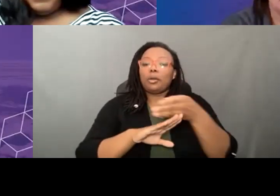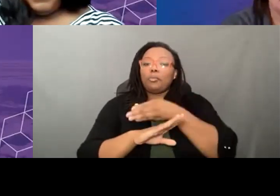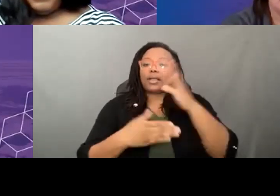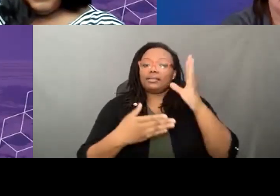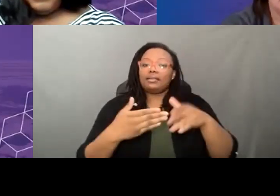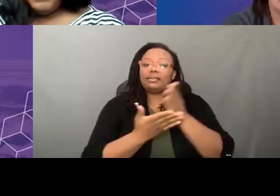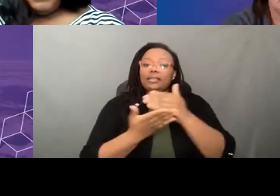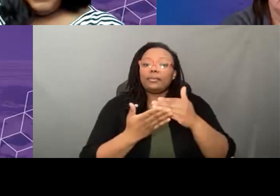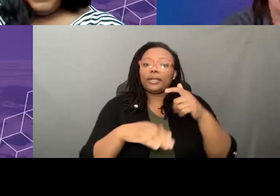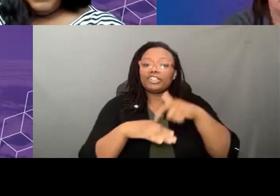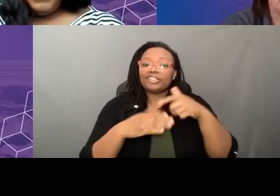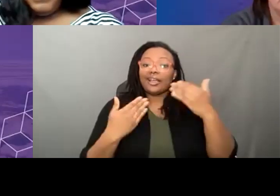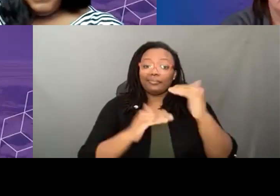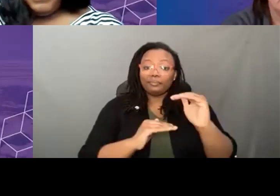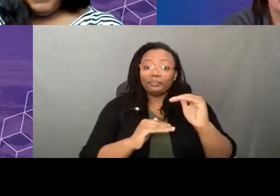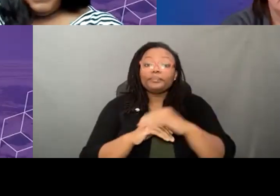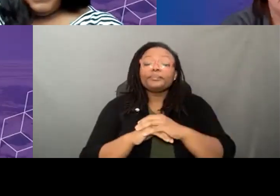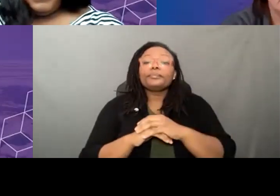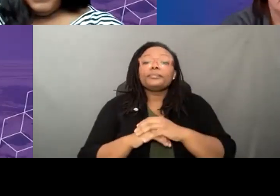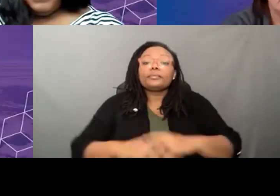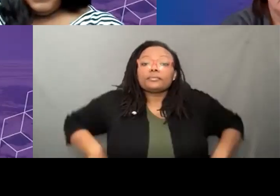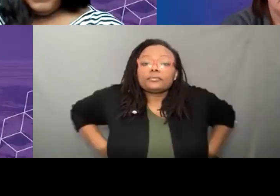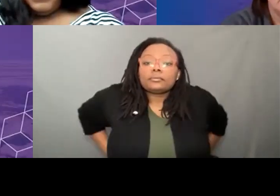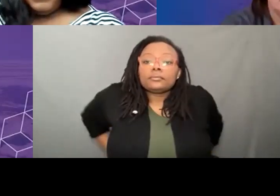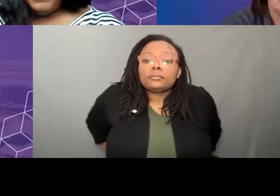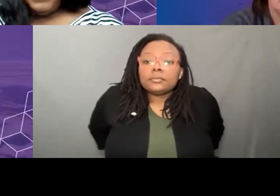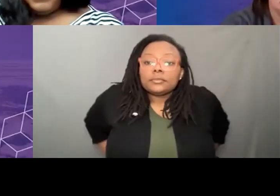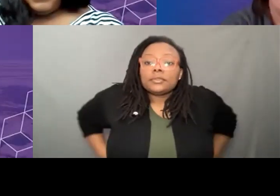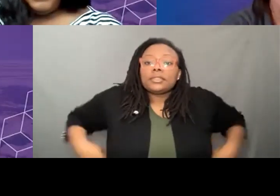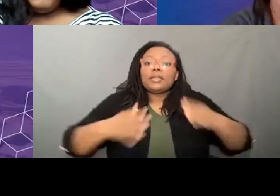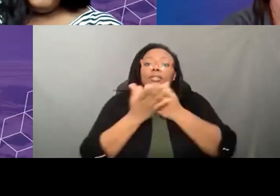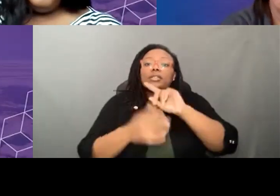Okay? So there were some questions in the chat about, okay, well,